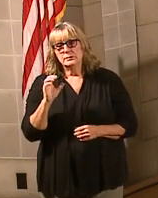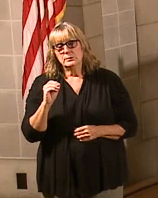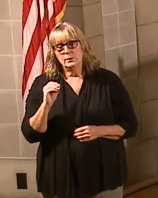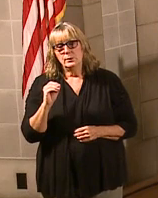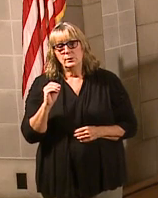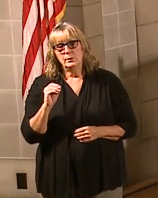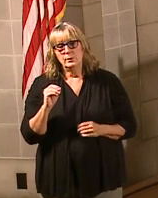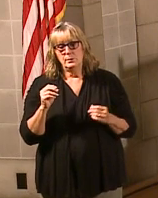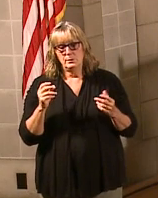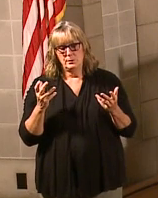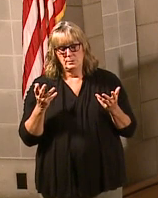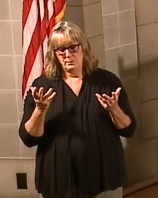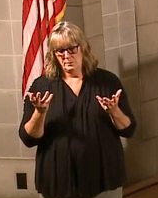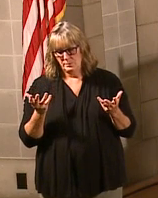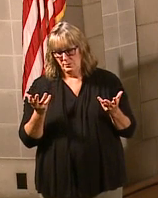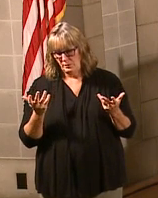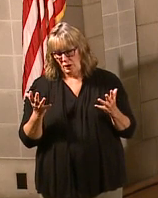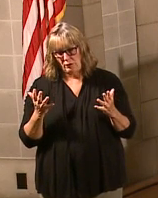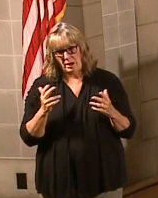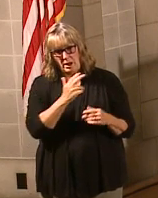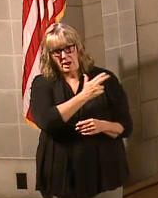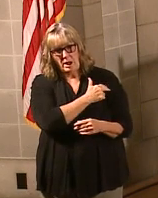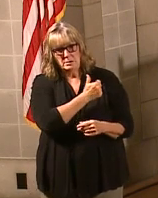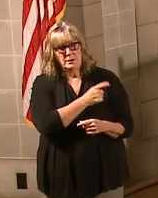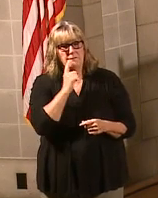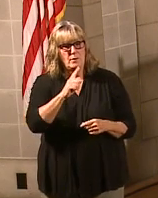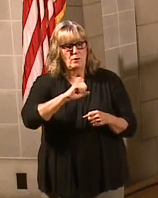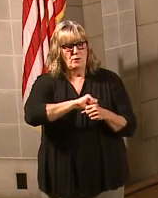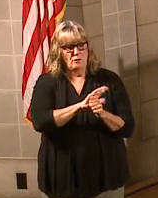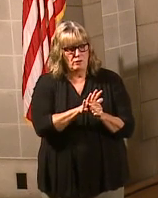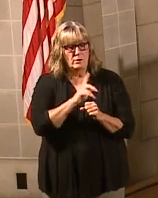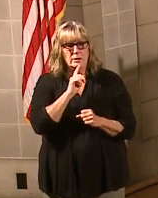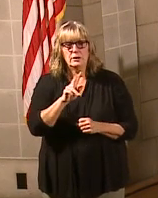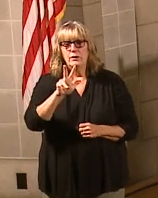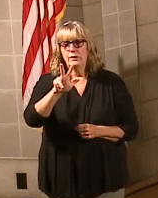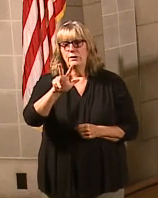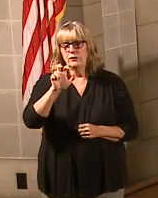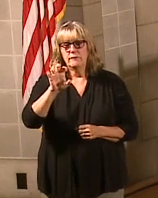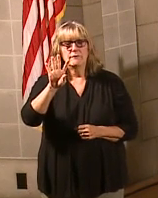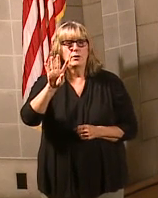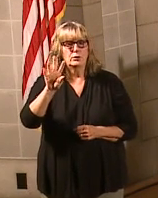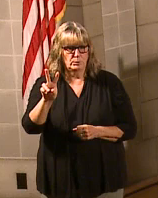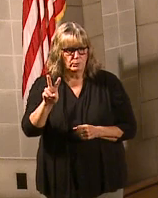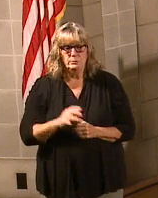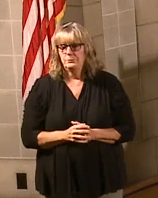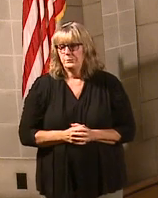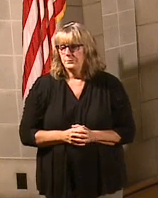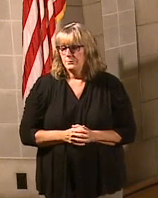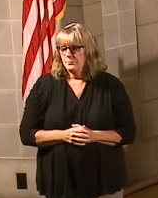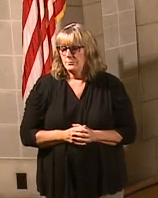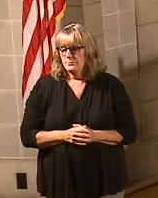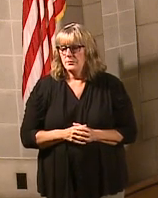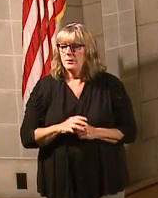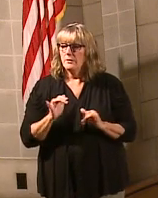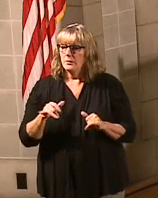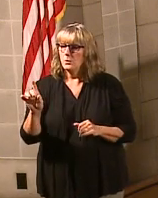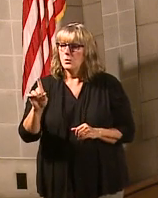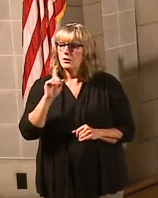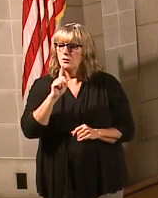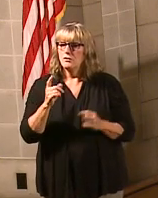SO 93 OF 158 STAFF BEDS. SO THE TOTAL NUMBER OF -- WE